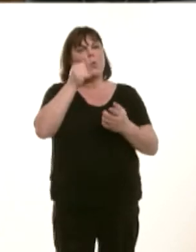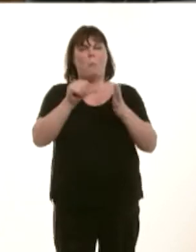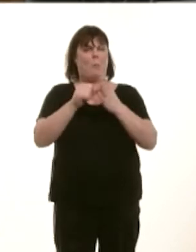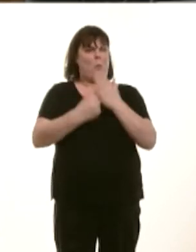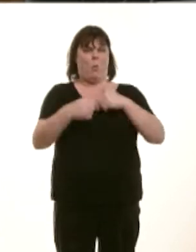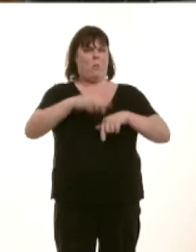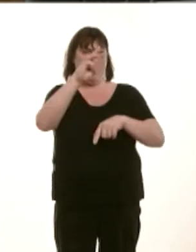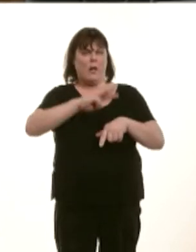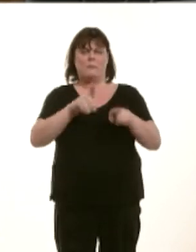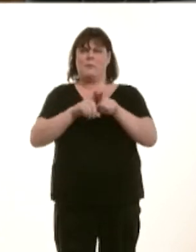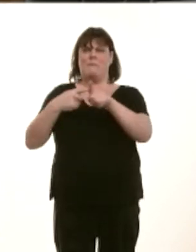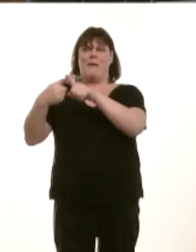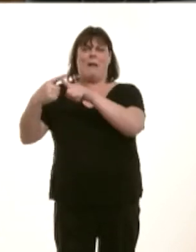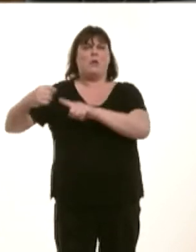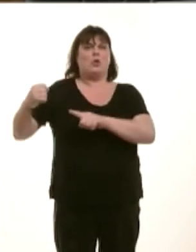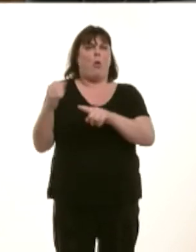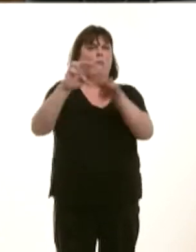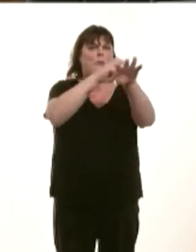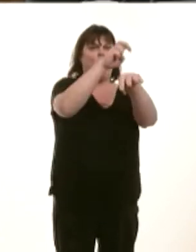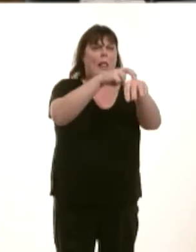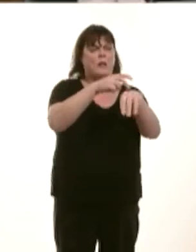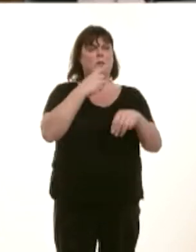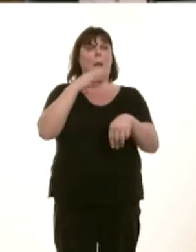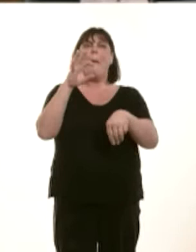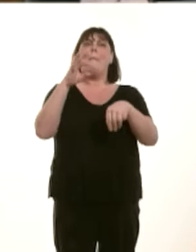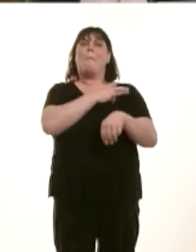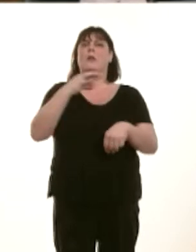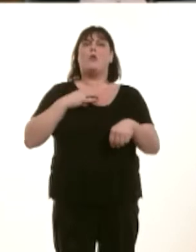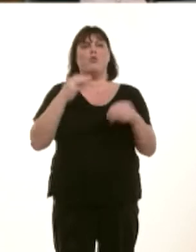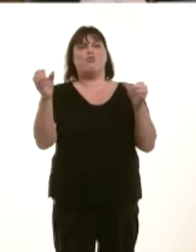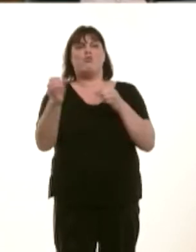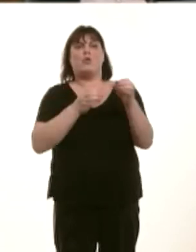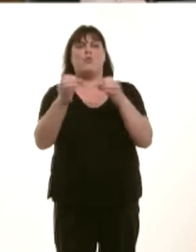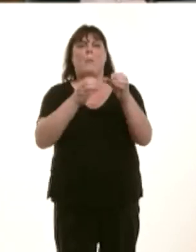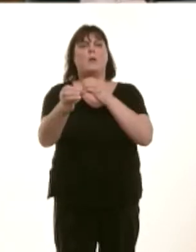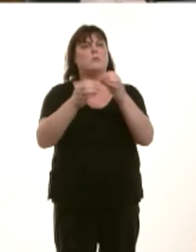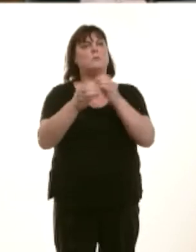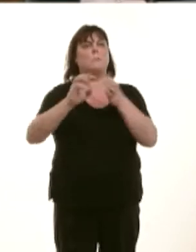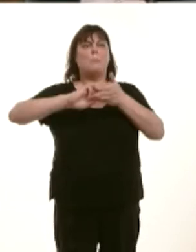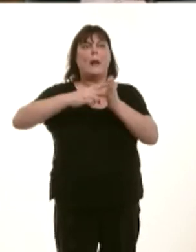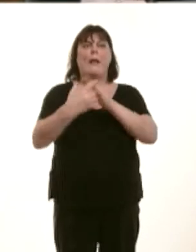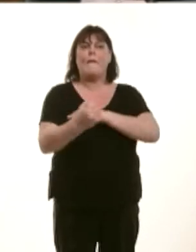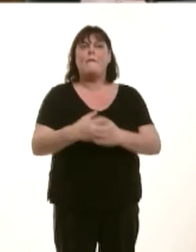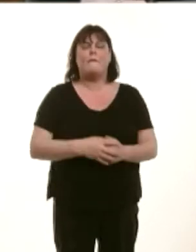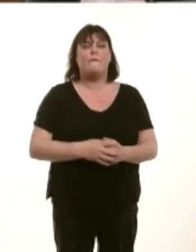and, indeed, Northern Ireland. We have the medical recruitment campaign. The vacancy